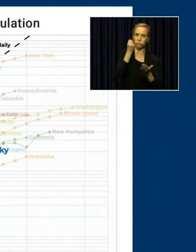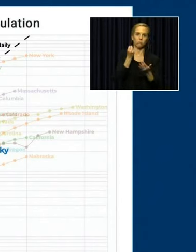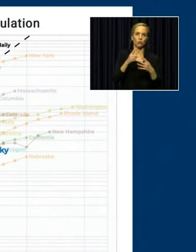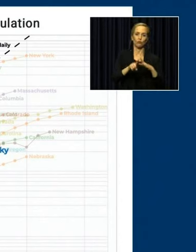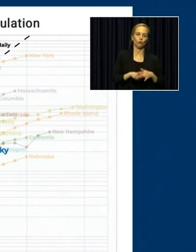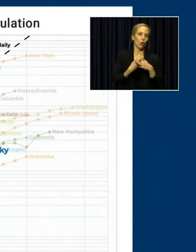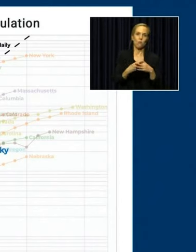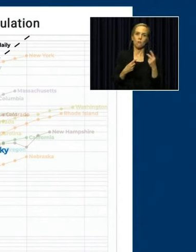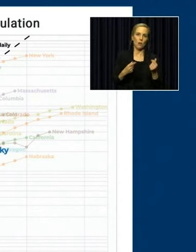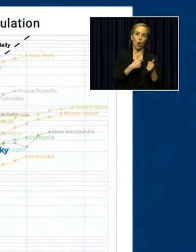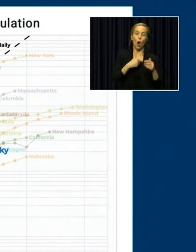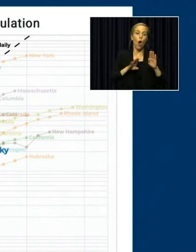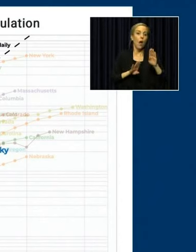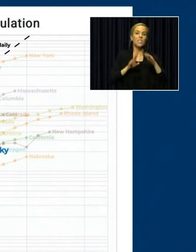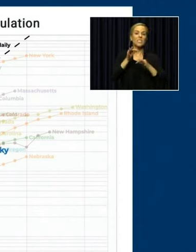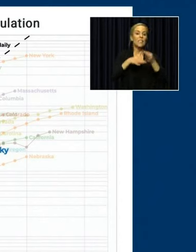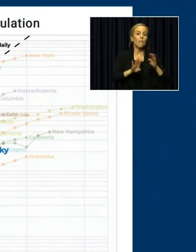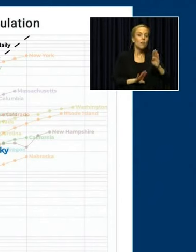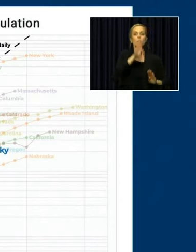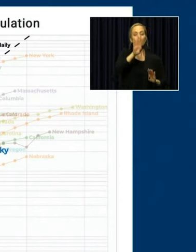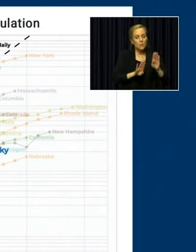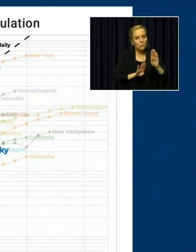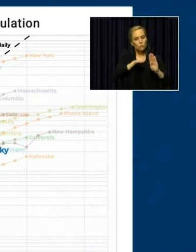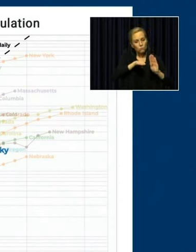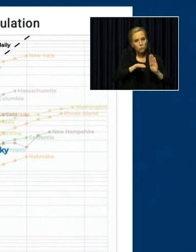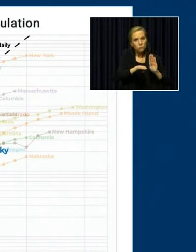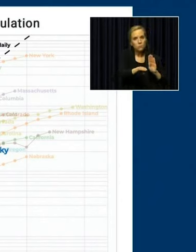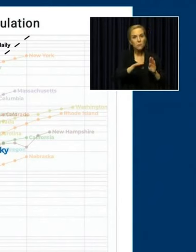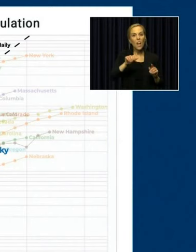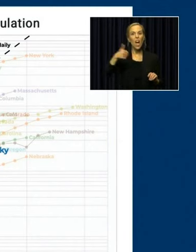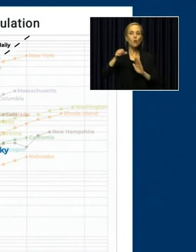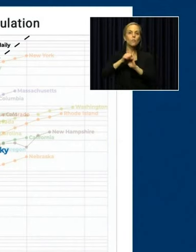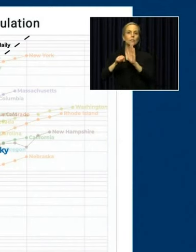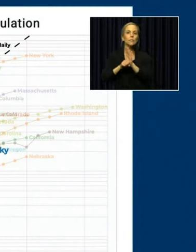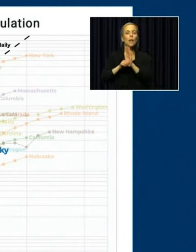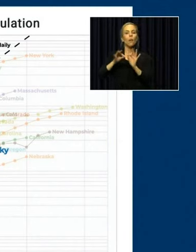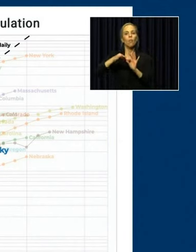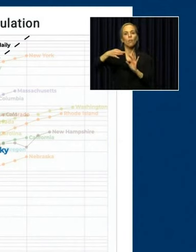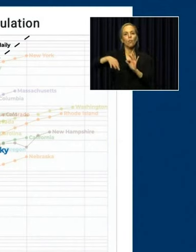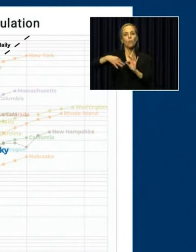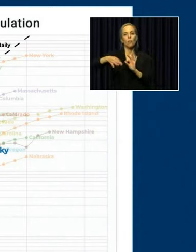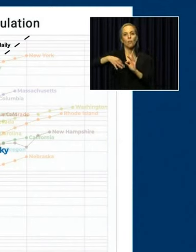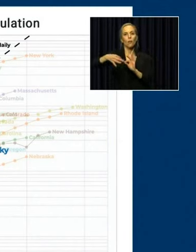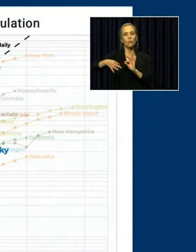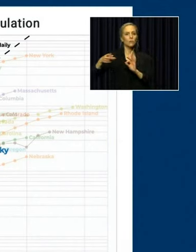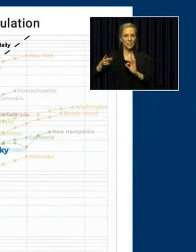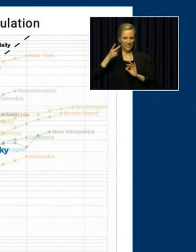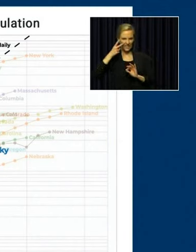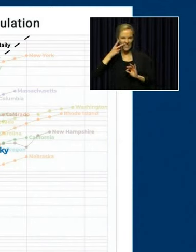MORE OF OUR GUARD BEING ACTIVATED AS WE GO. SELK ANNOUNCEMENT, AND THIS IS